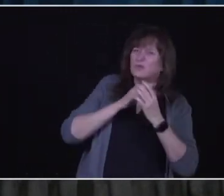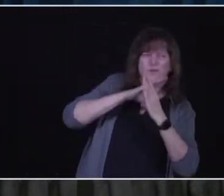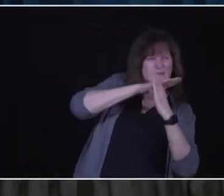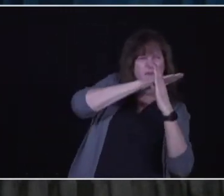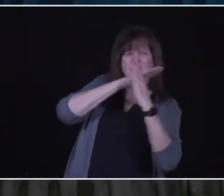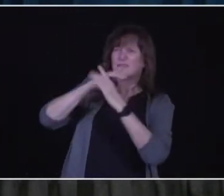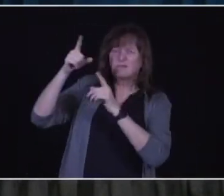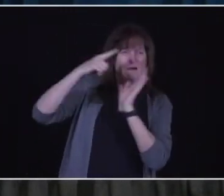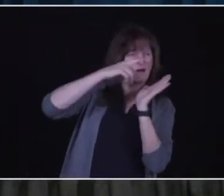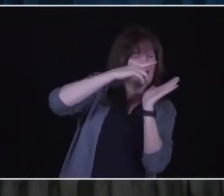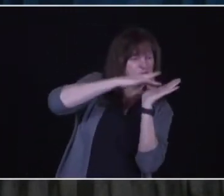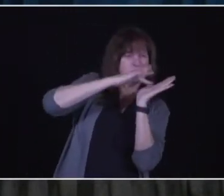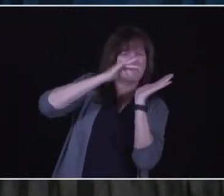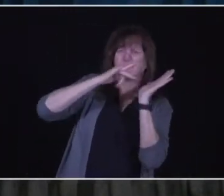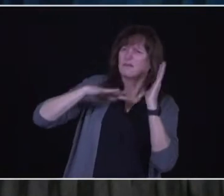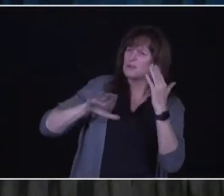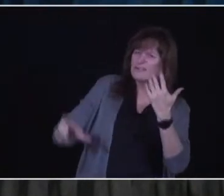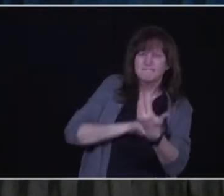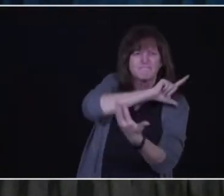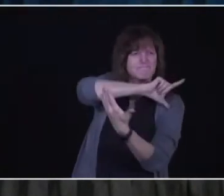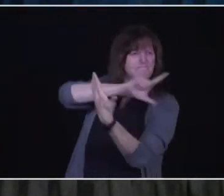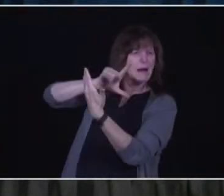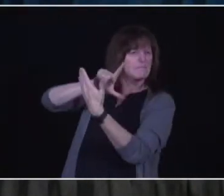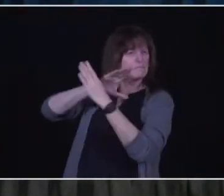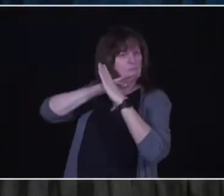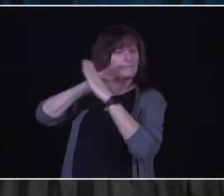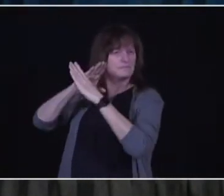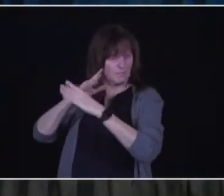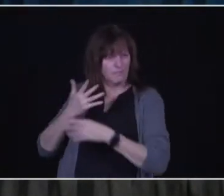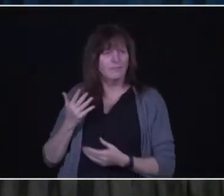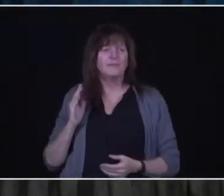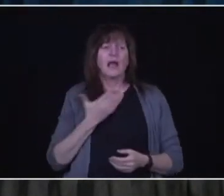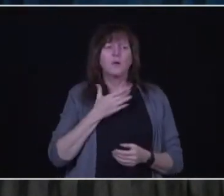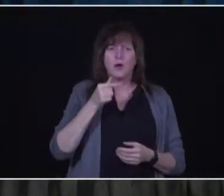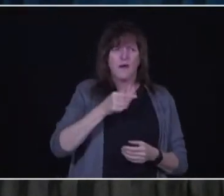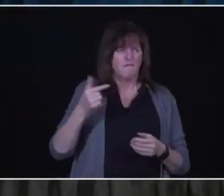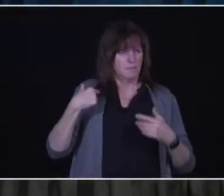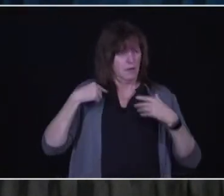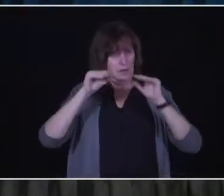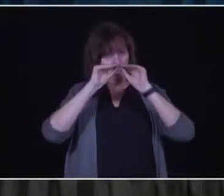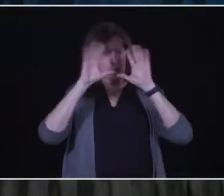who commit this crime accountable. Our government has been absolutely clear. This despicable crime is completely